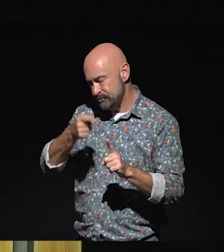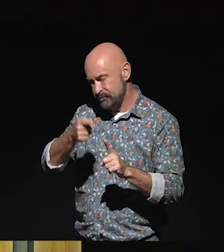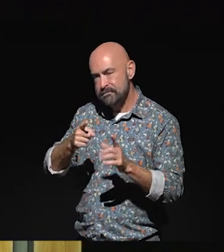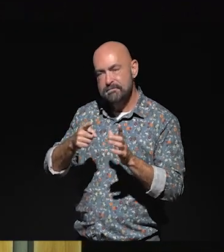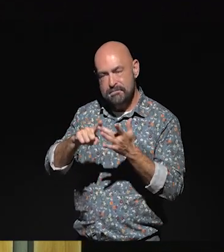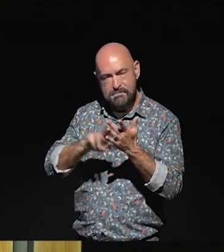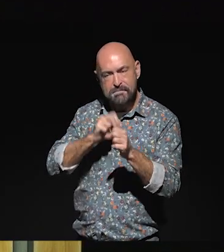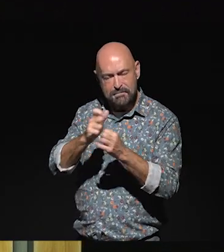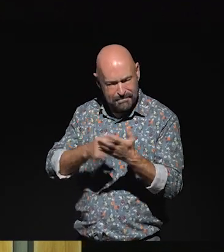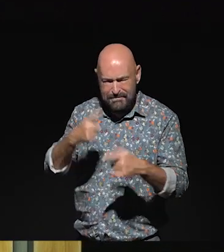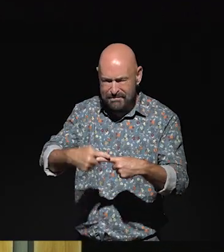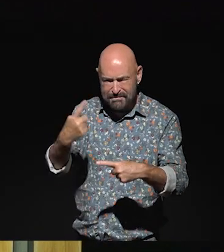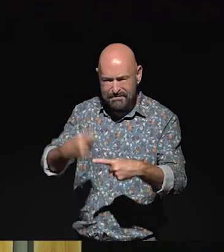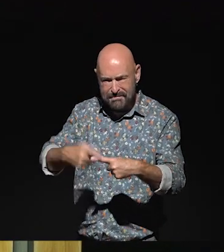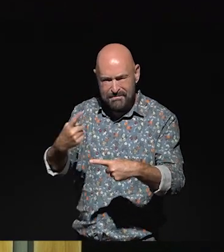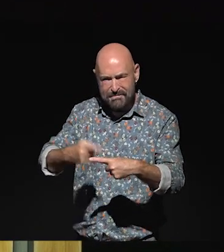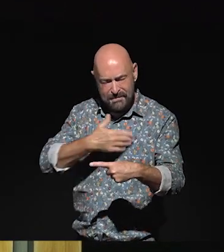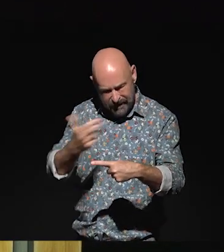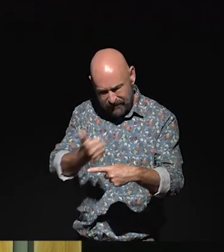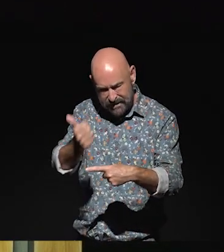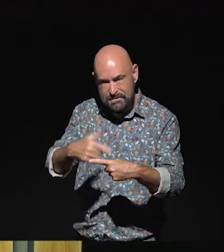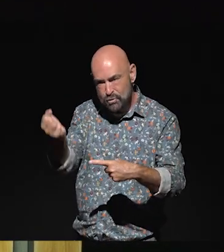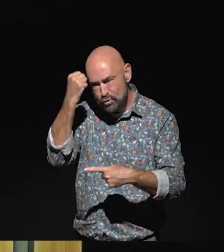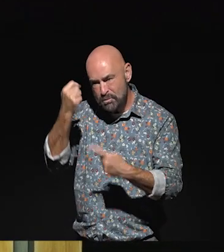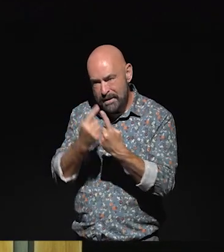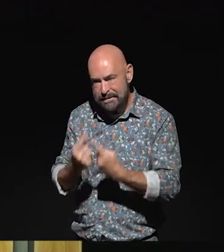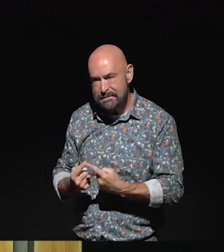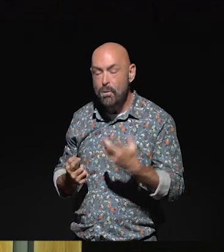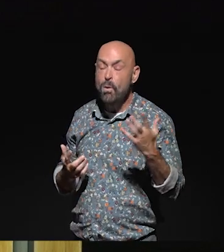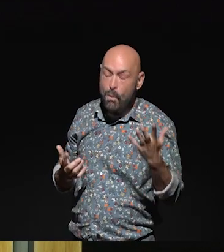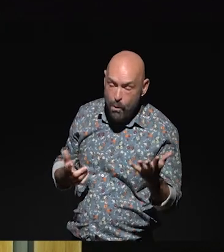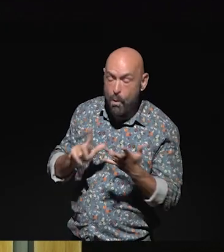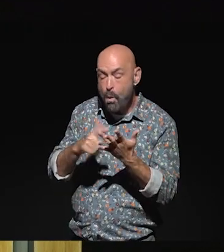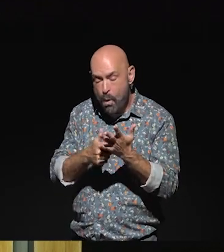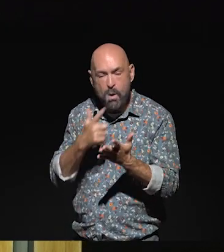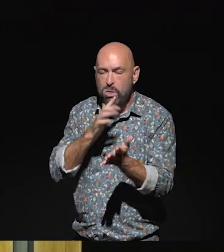he has to hurry up and finish this stupid thing or he has to destroy it.